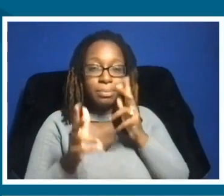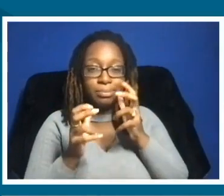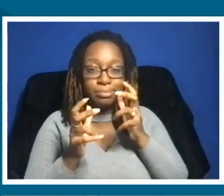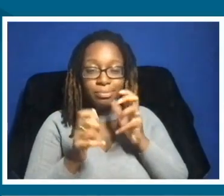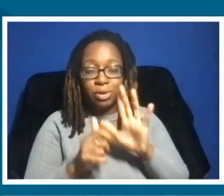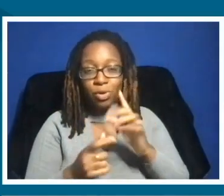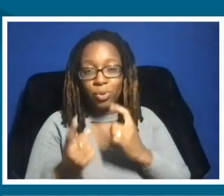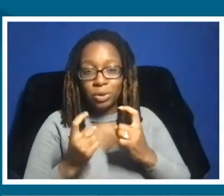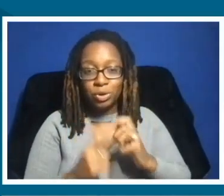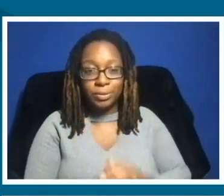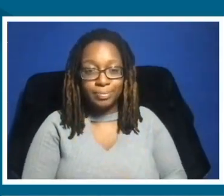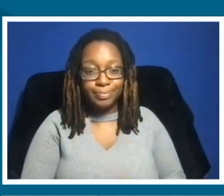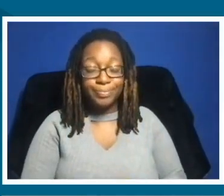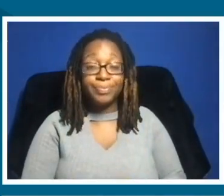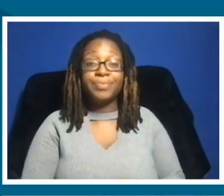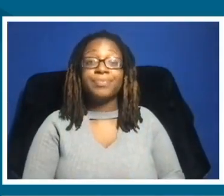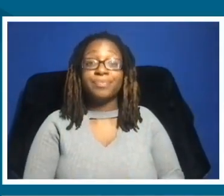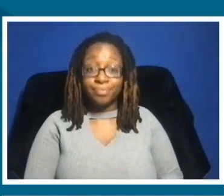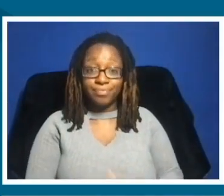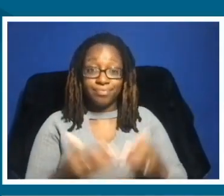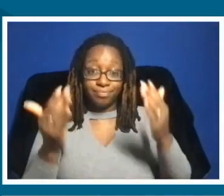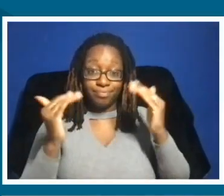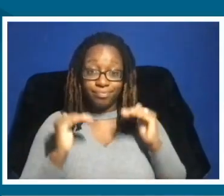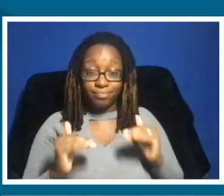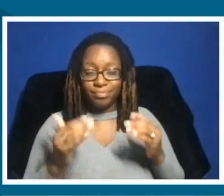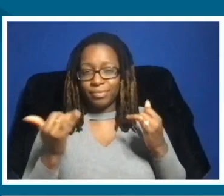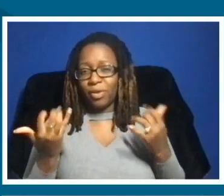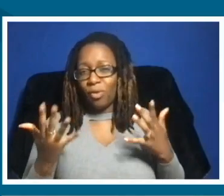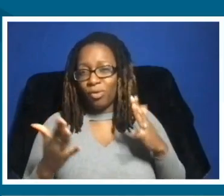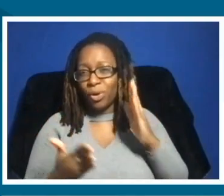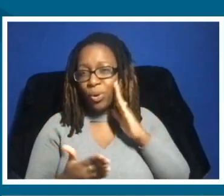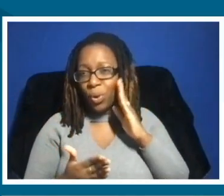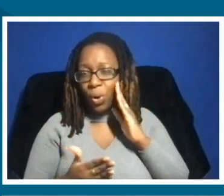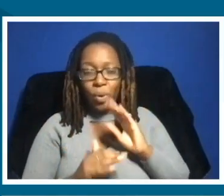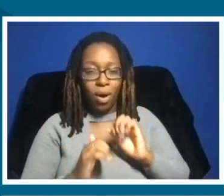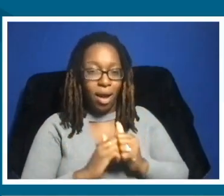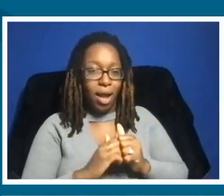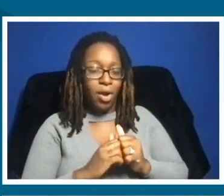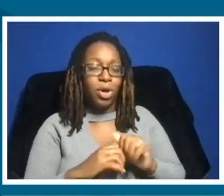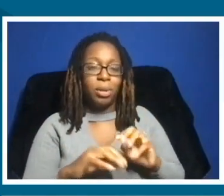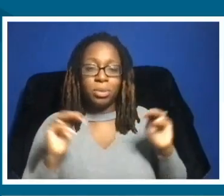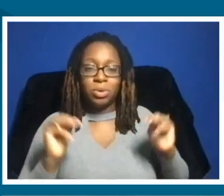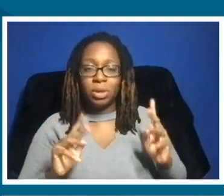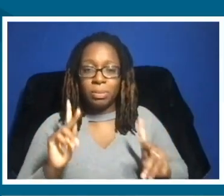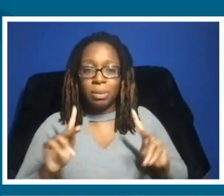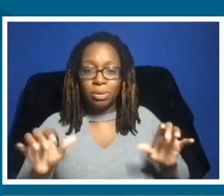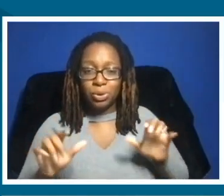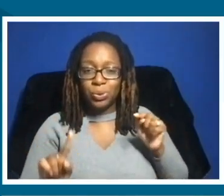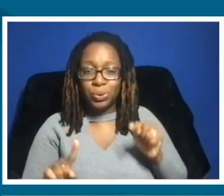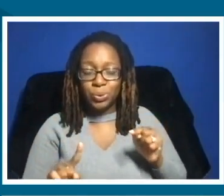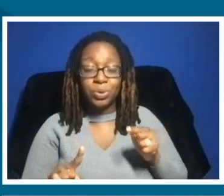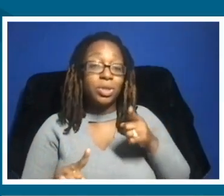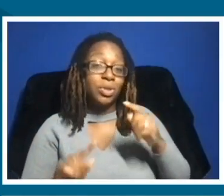already know after hearing all of this about how museum folks do this you can go ahead to the next slide you as